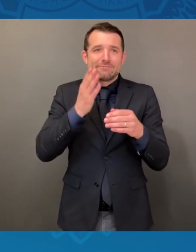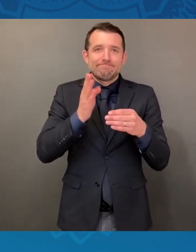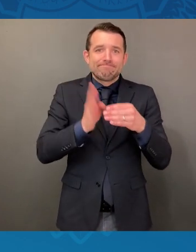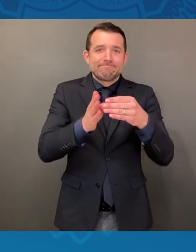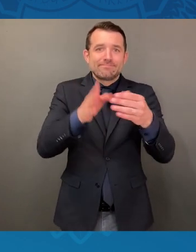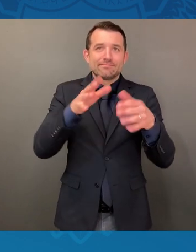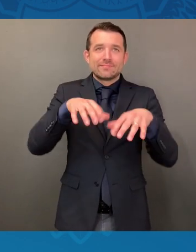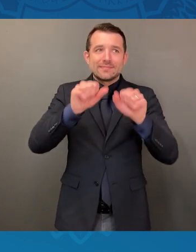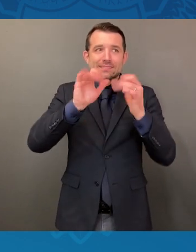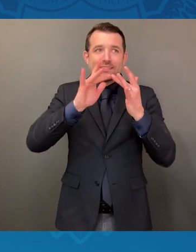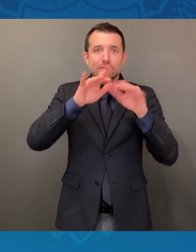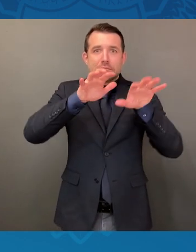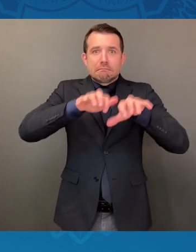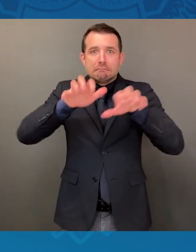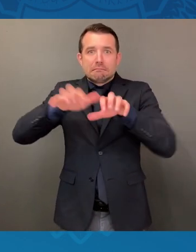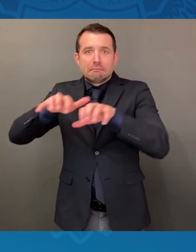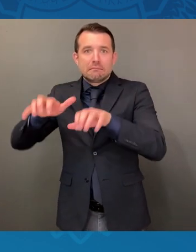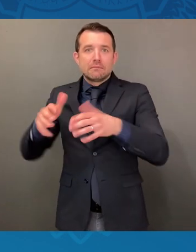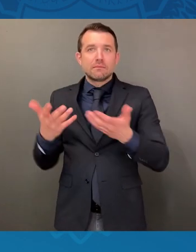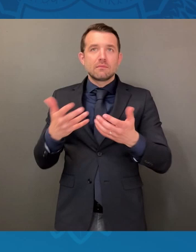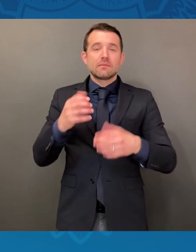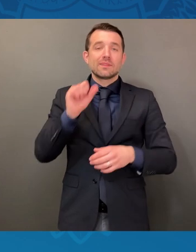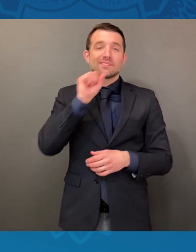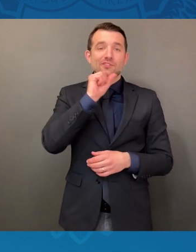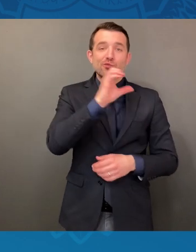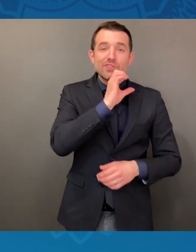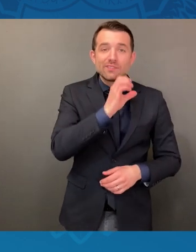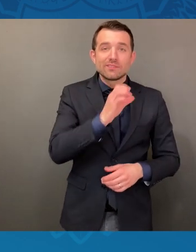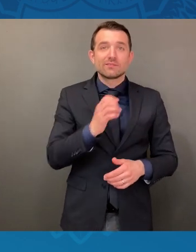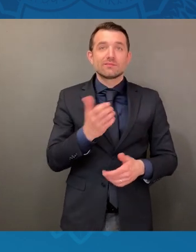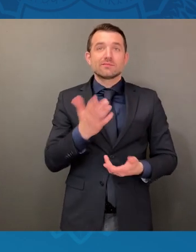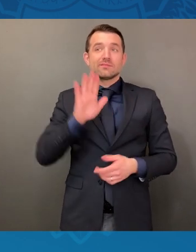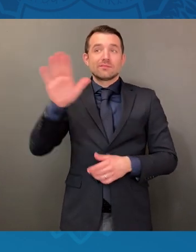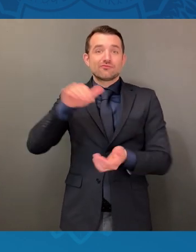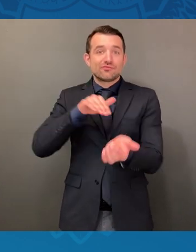It means seniors are seeing doctors and medical professionals